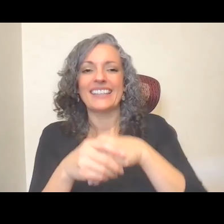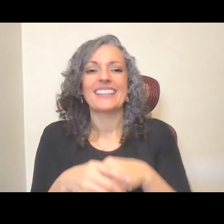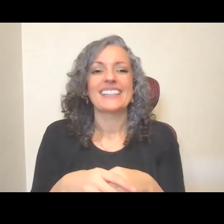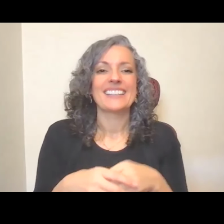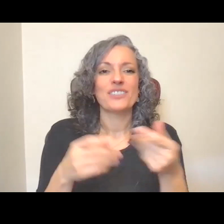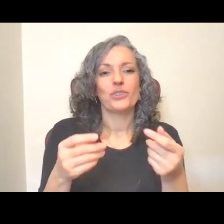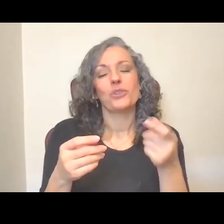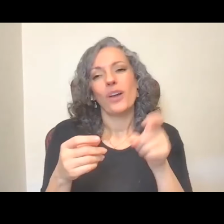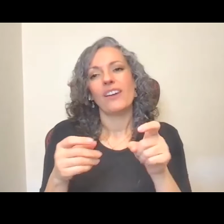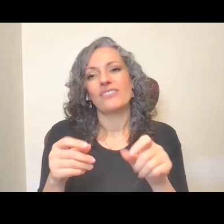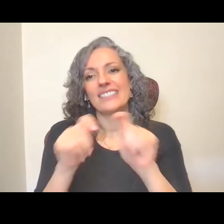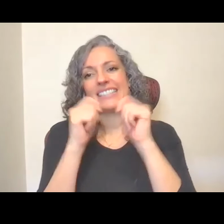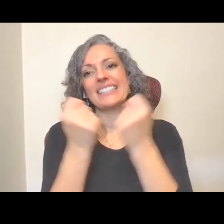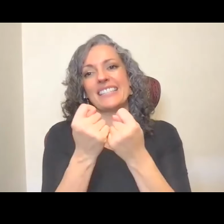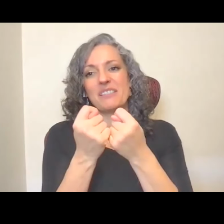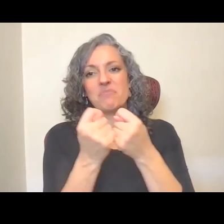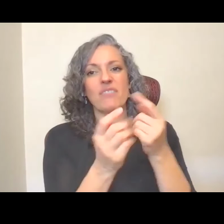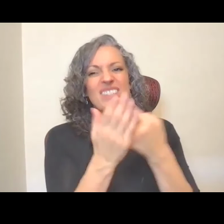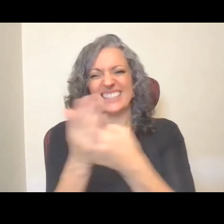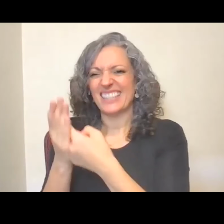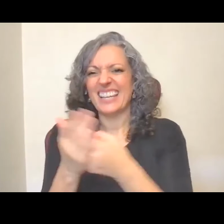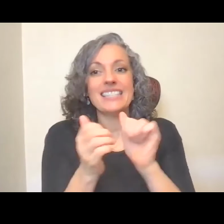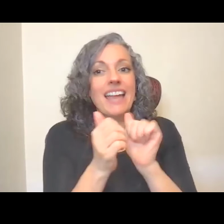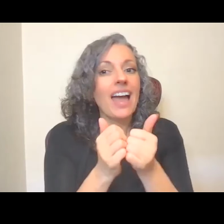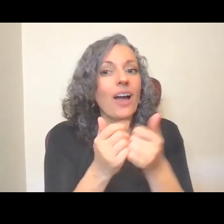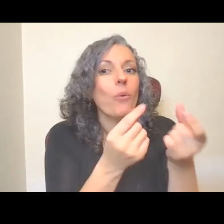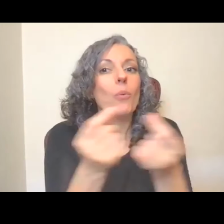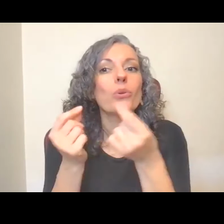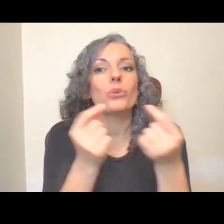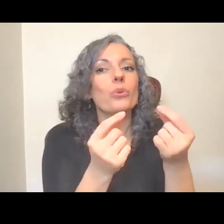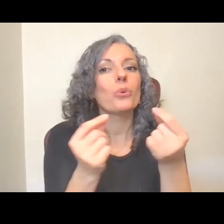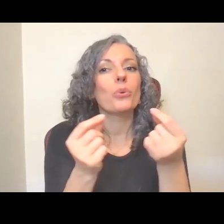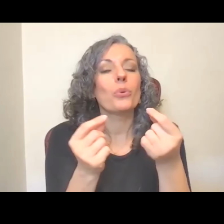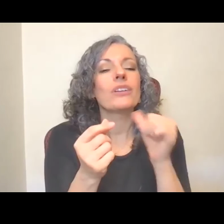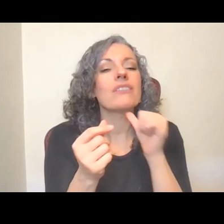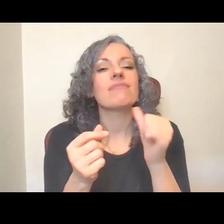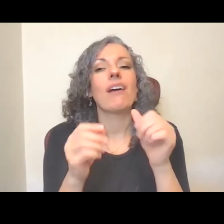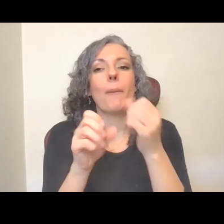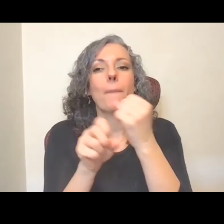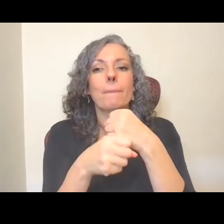team. It's like, how do you document animation? Honestly...complicated. You could use storyboard,